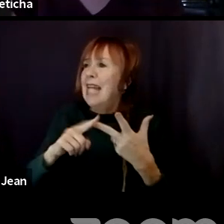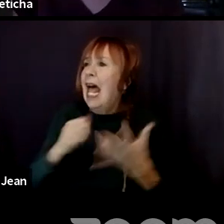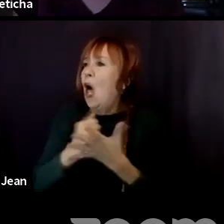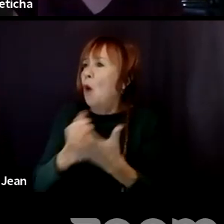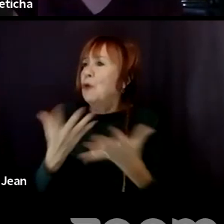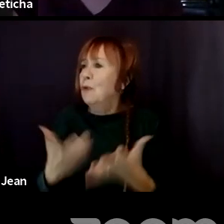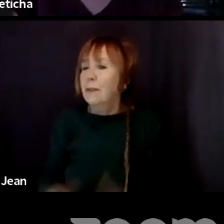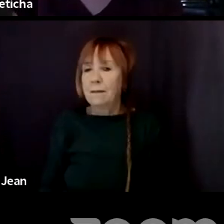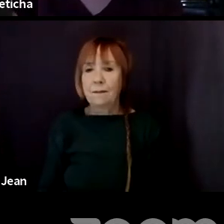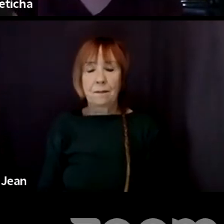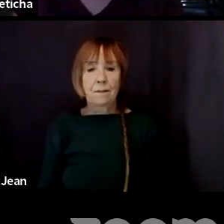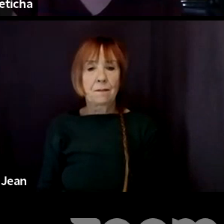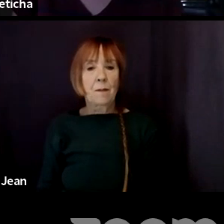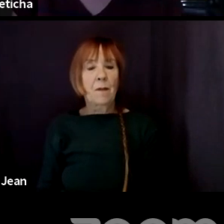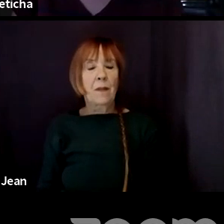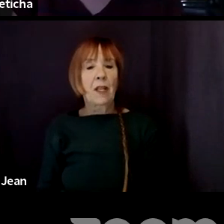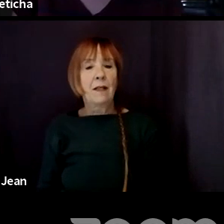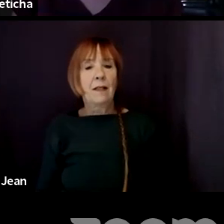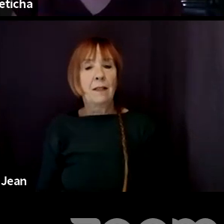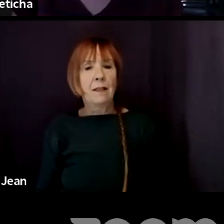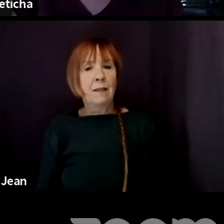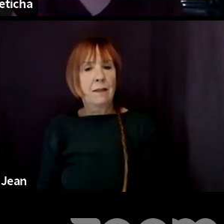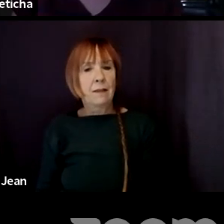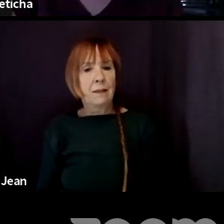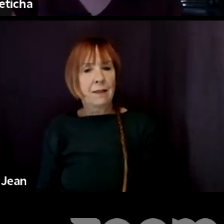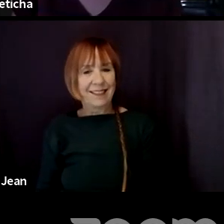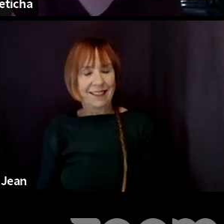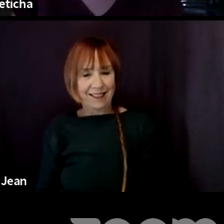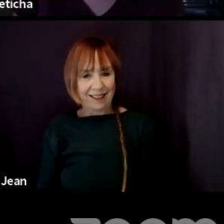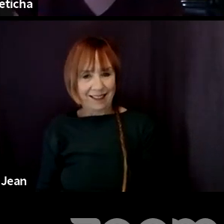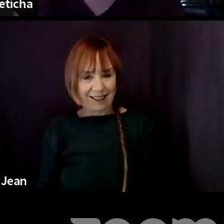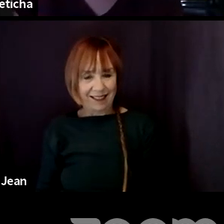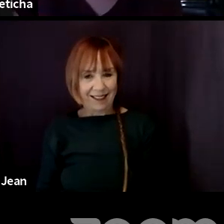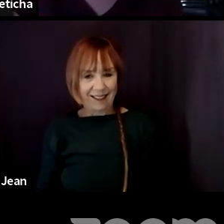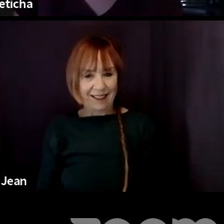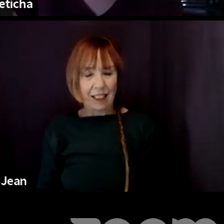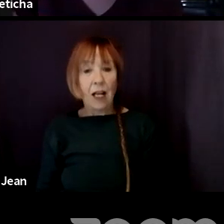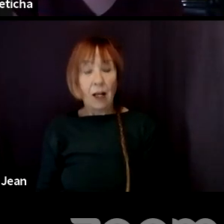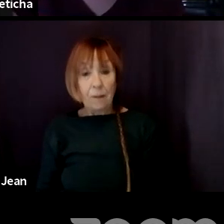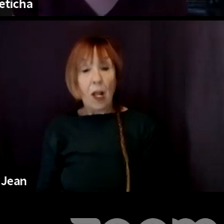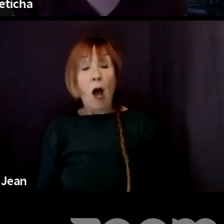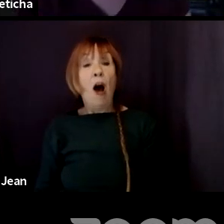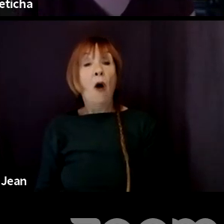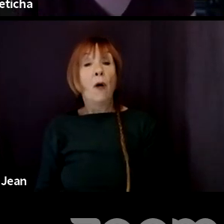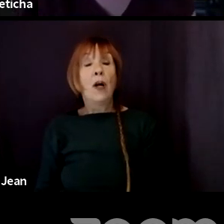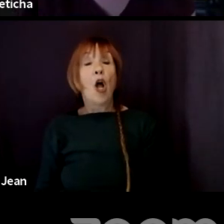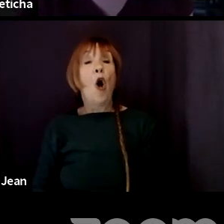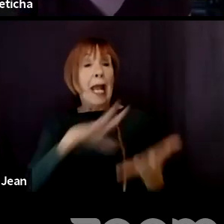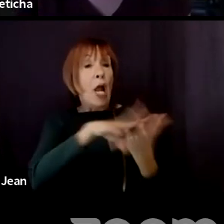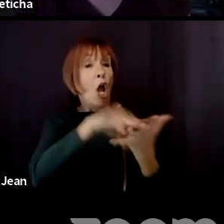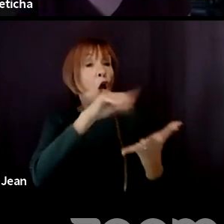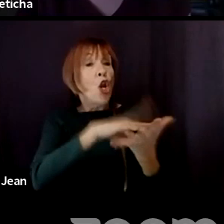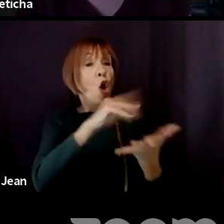So wait, so the homie like I got some notes here. Oh, yeah learning resources, right? Cheated.